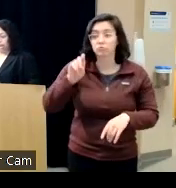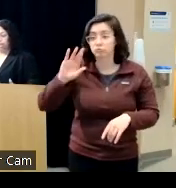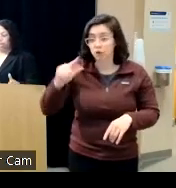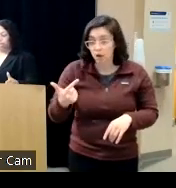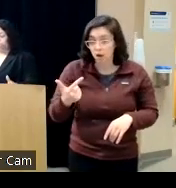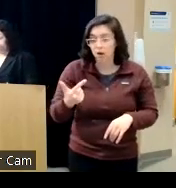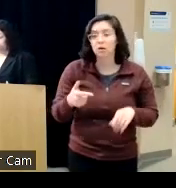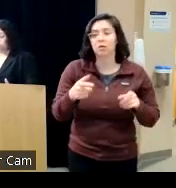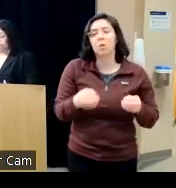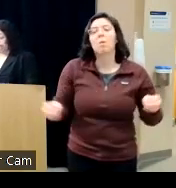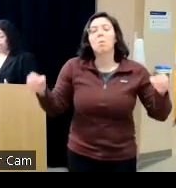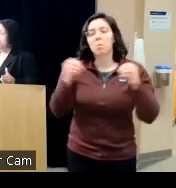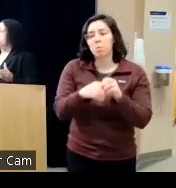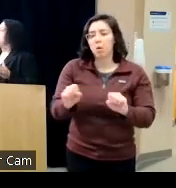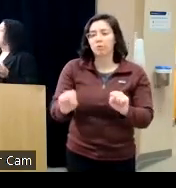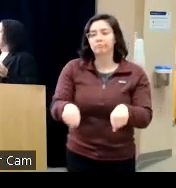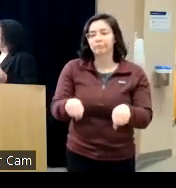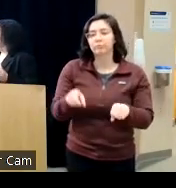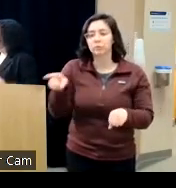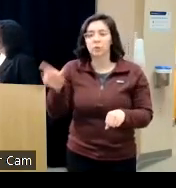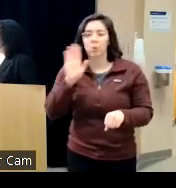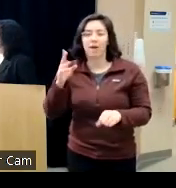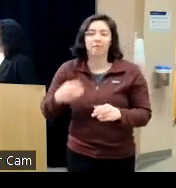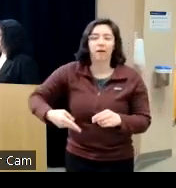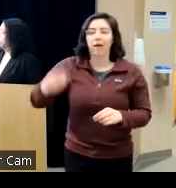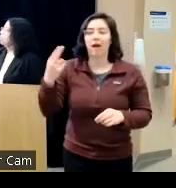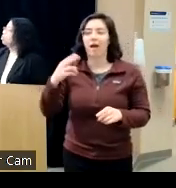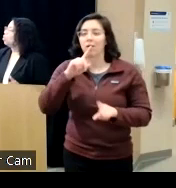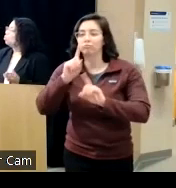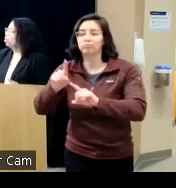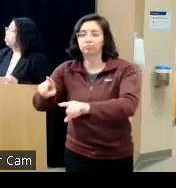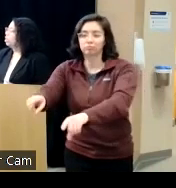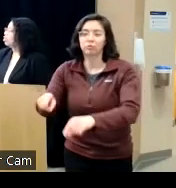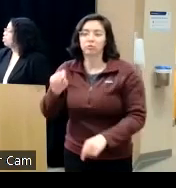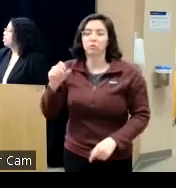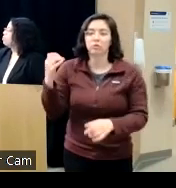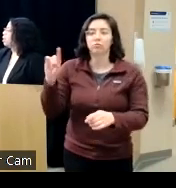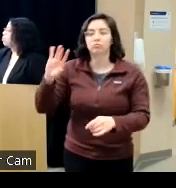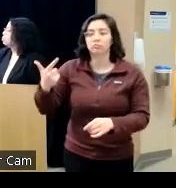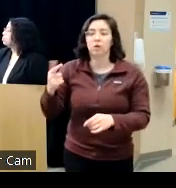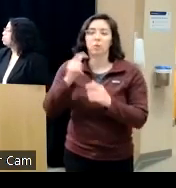they were much more likely to have higher rates of drug use when we did a three-month follow-up